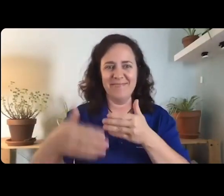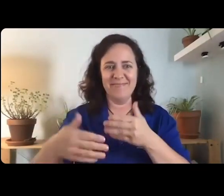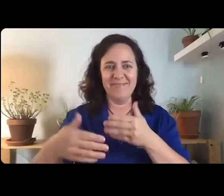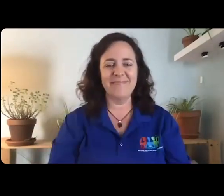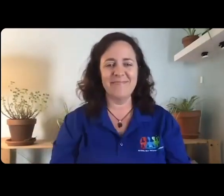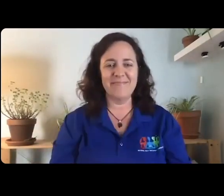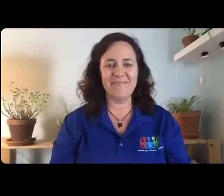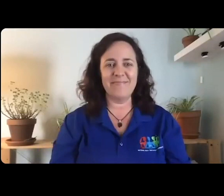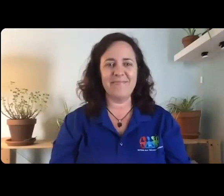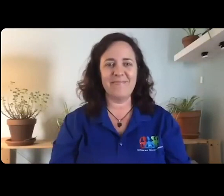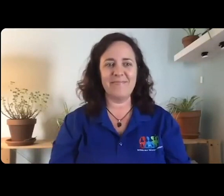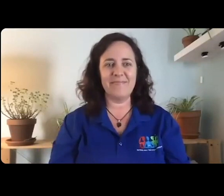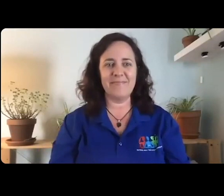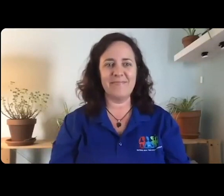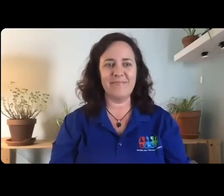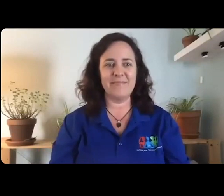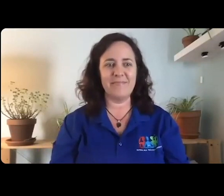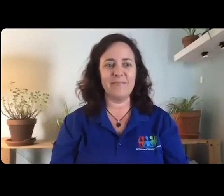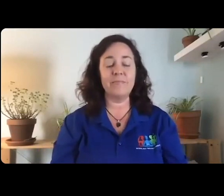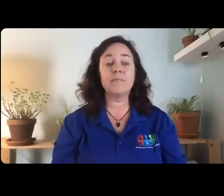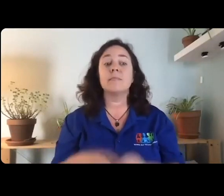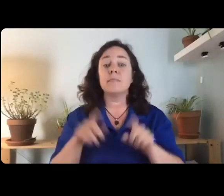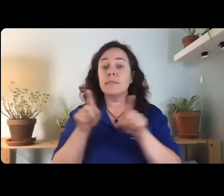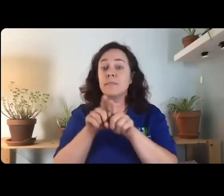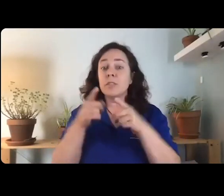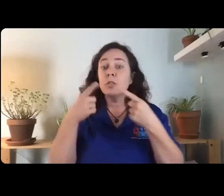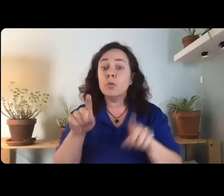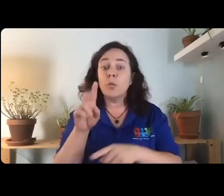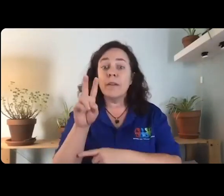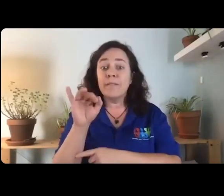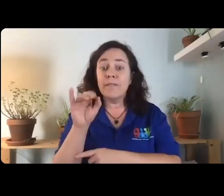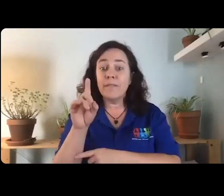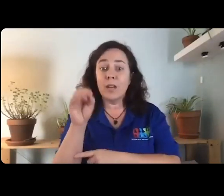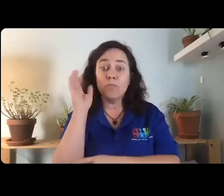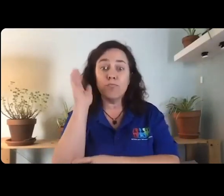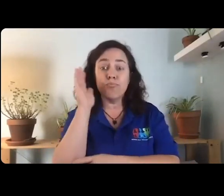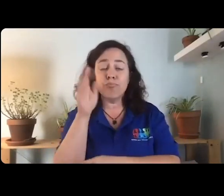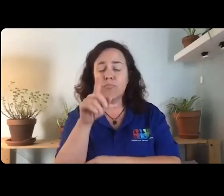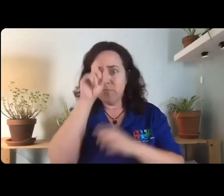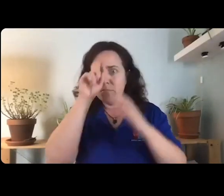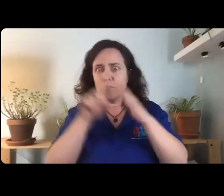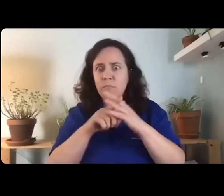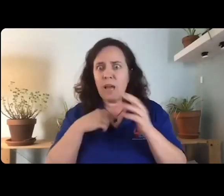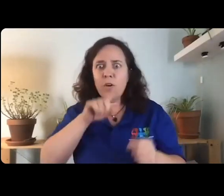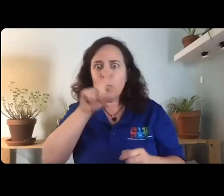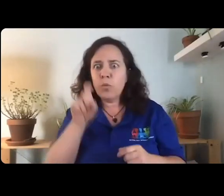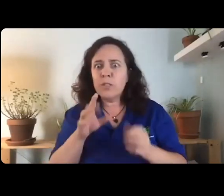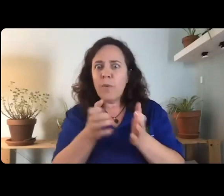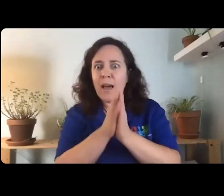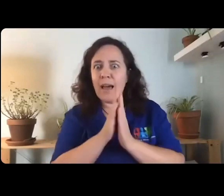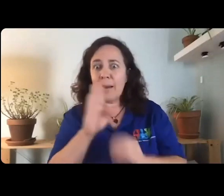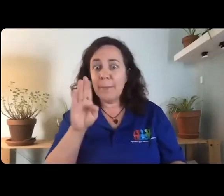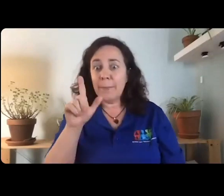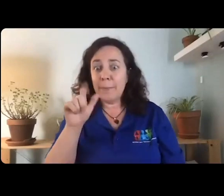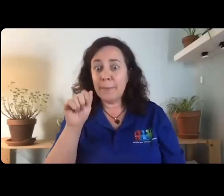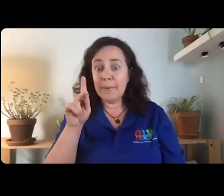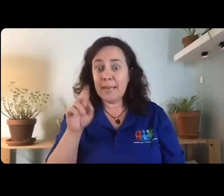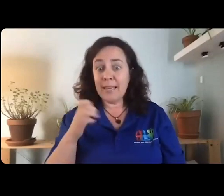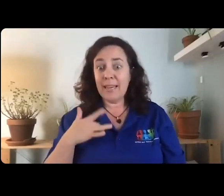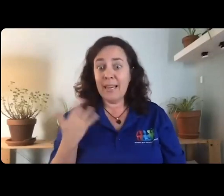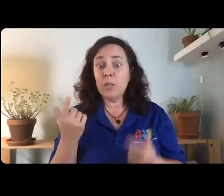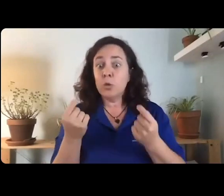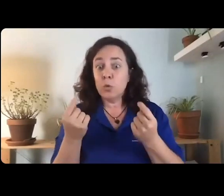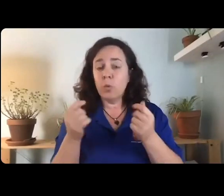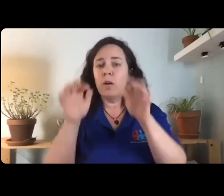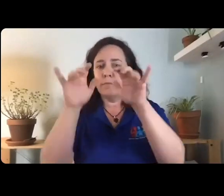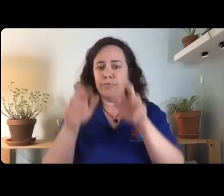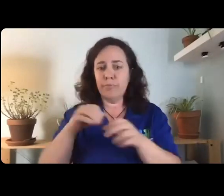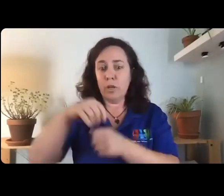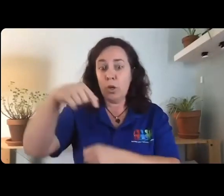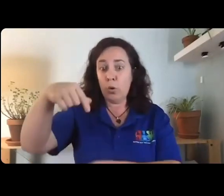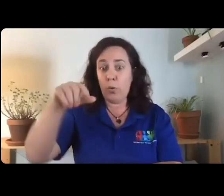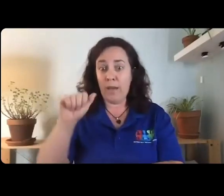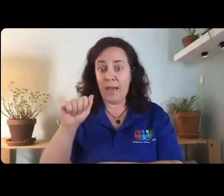During the video presentation, you may absolutely have questions that you would like to ask